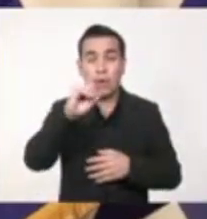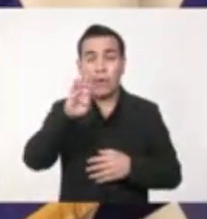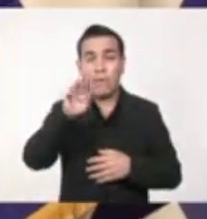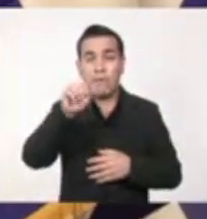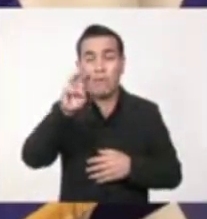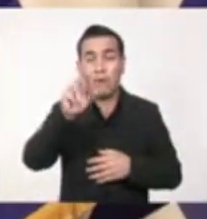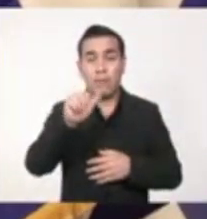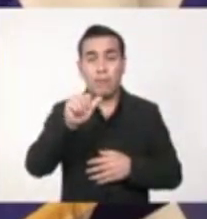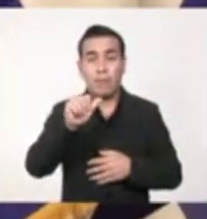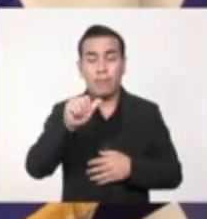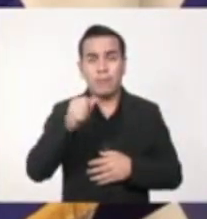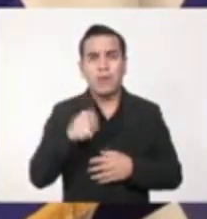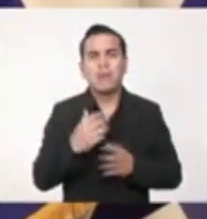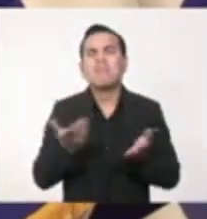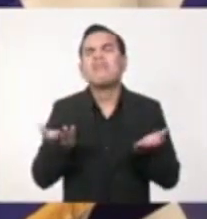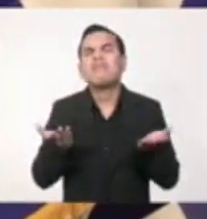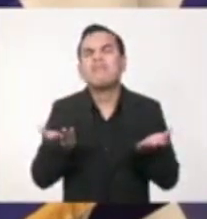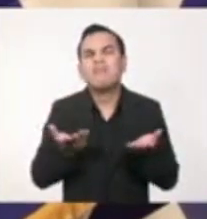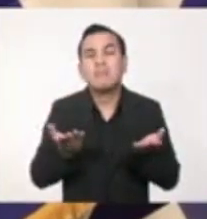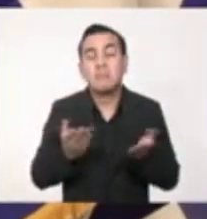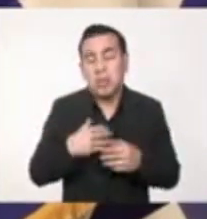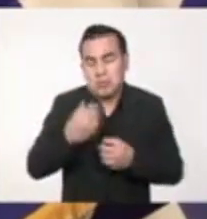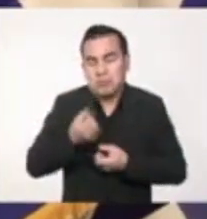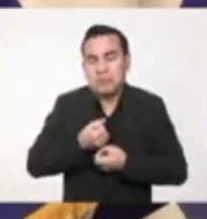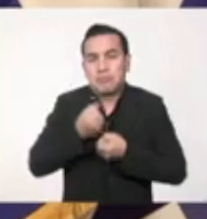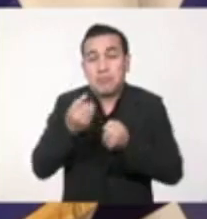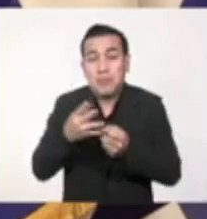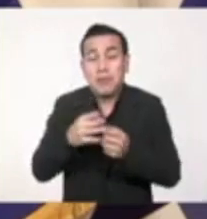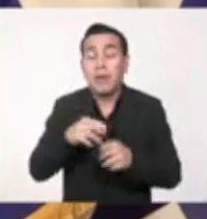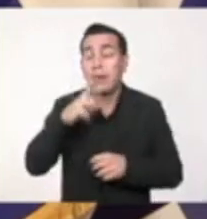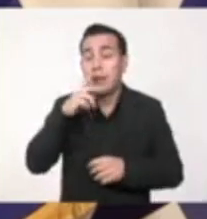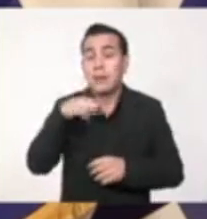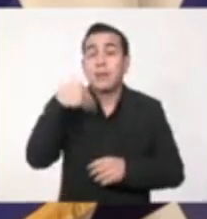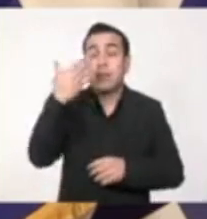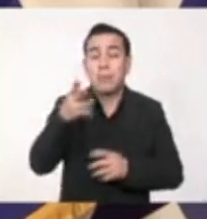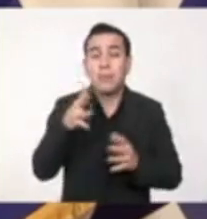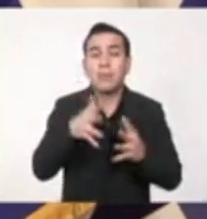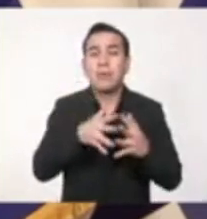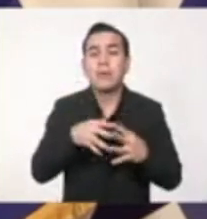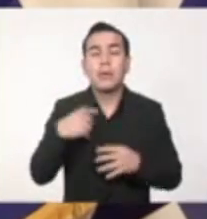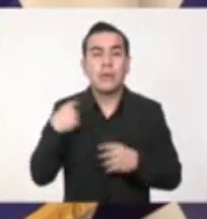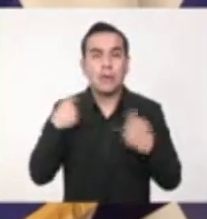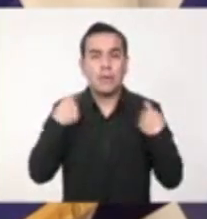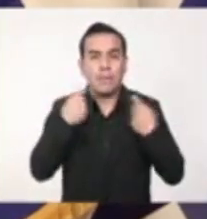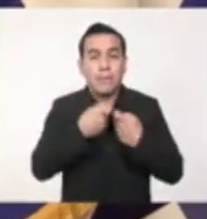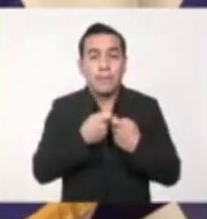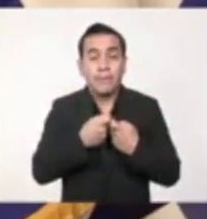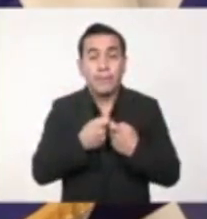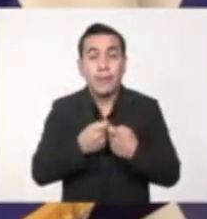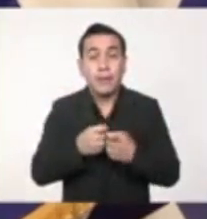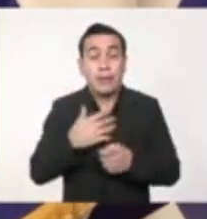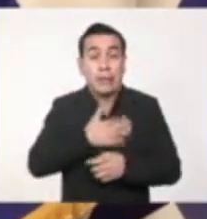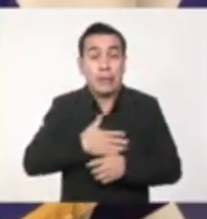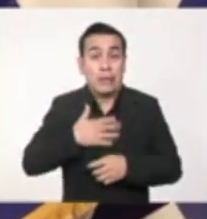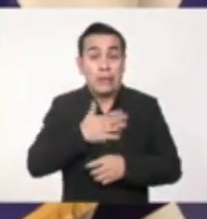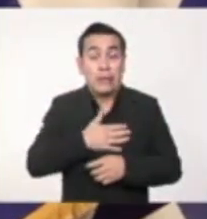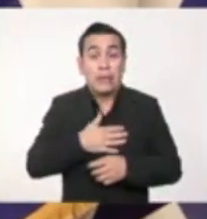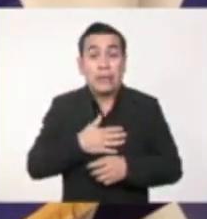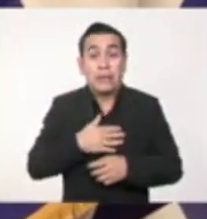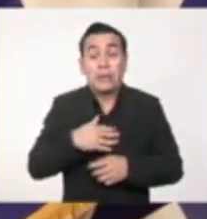I'm just going to translate it. Well, I will say it in English, I will I see in Spanish. Obama answered him . Choice will